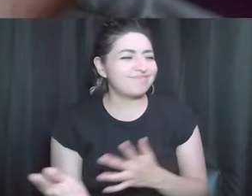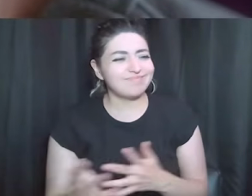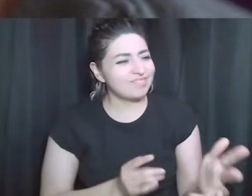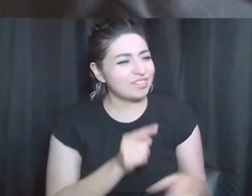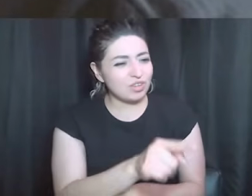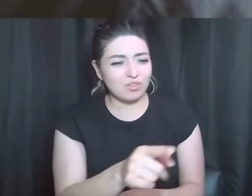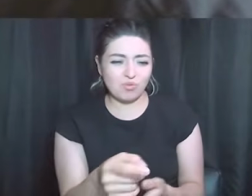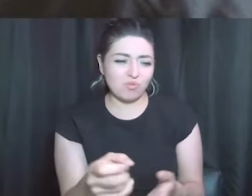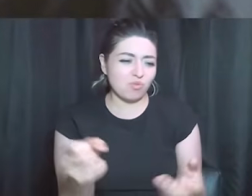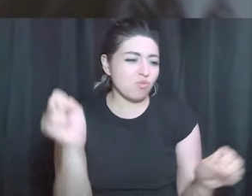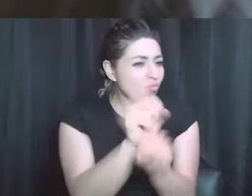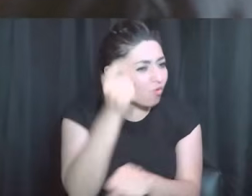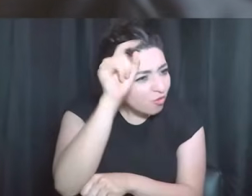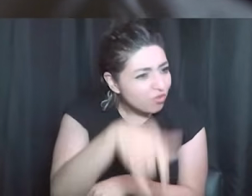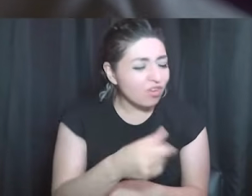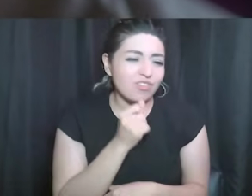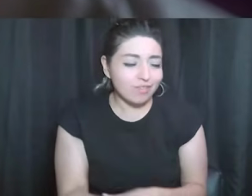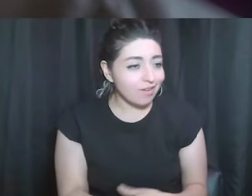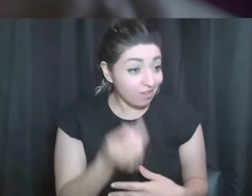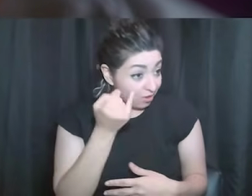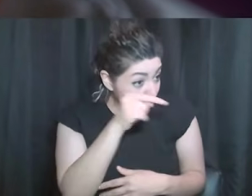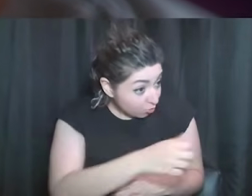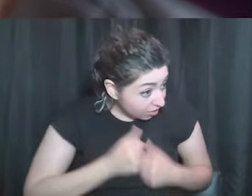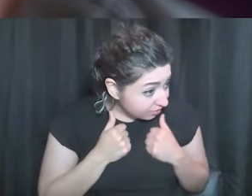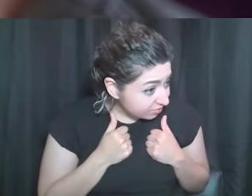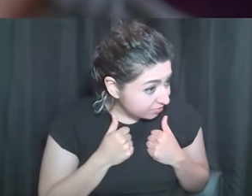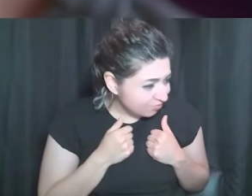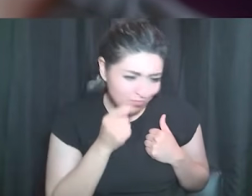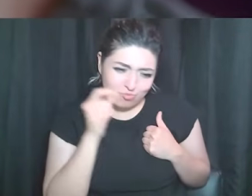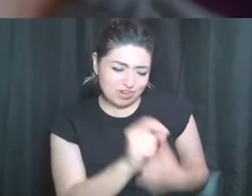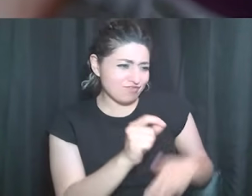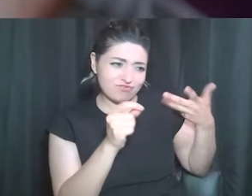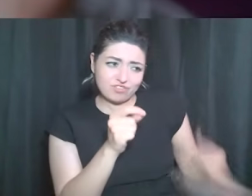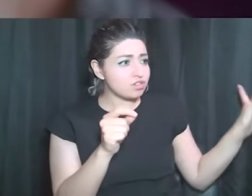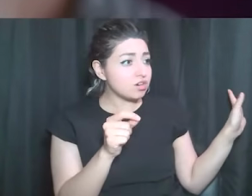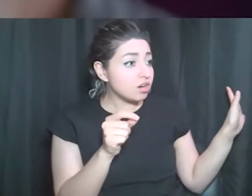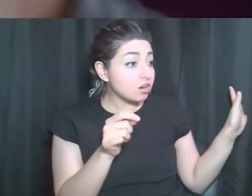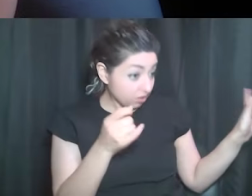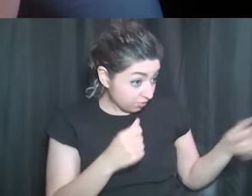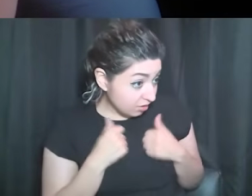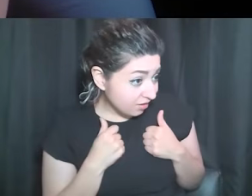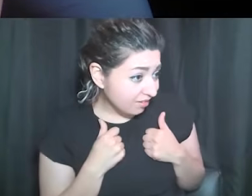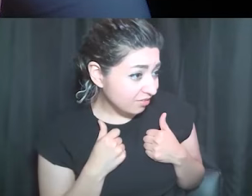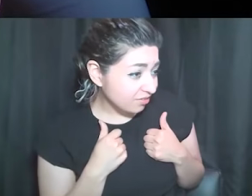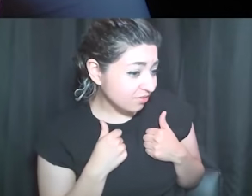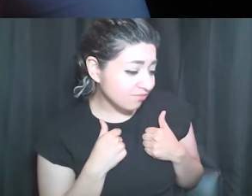It doesn't matter whether you earned it or not. Look, if you're alive, you're alive.